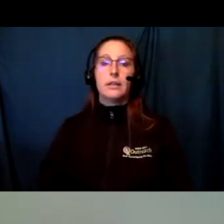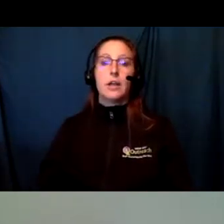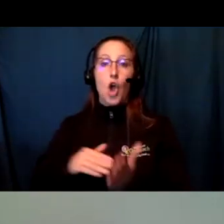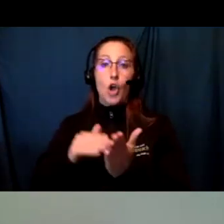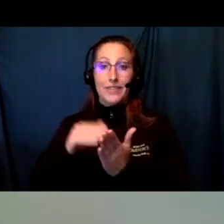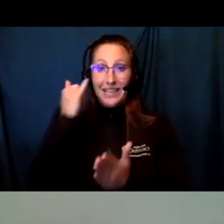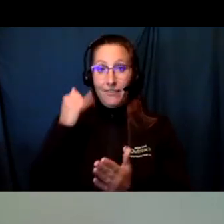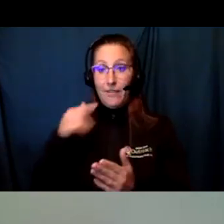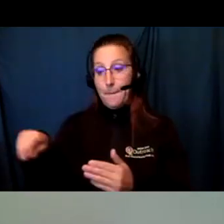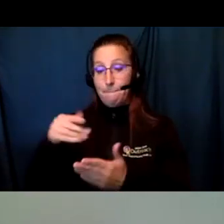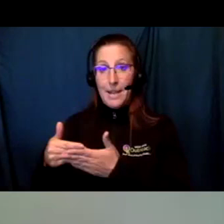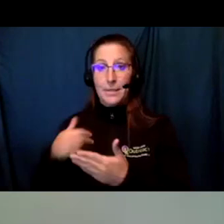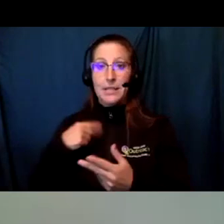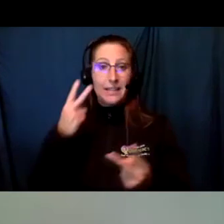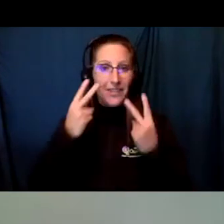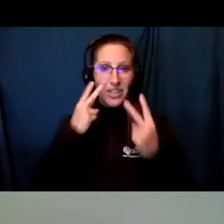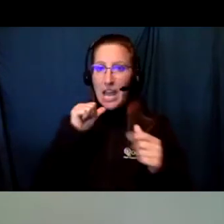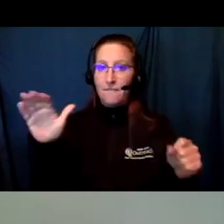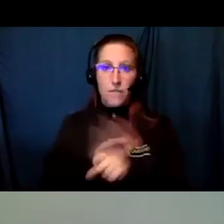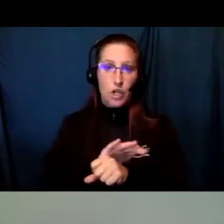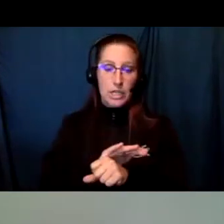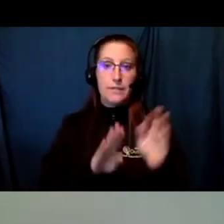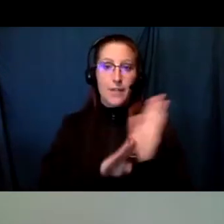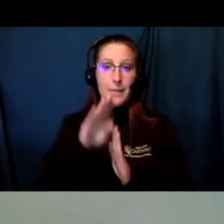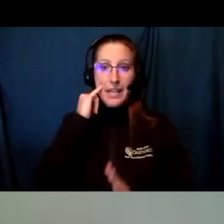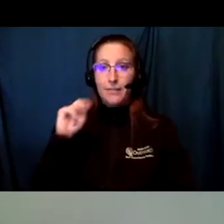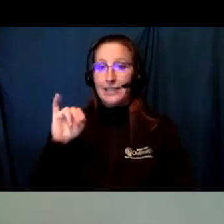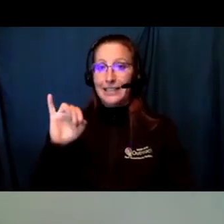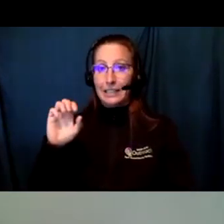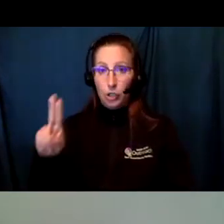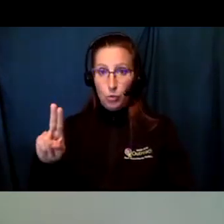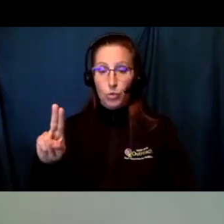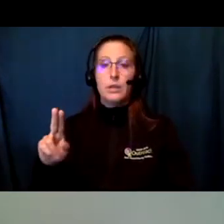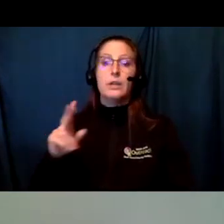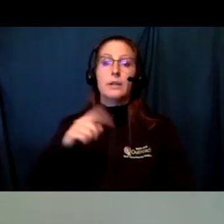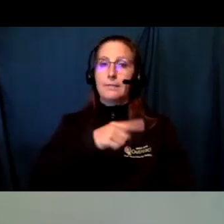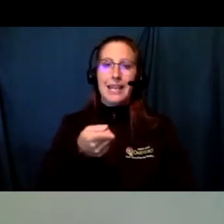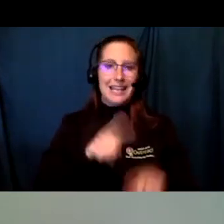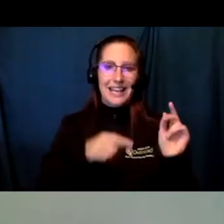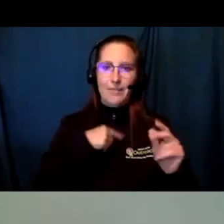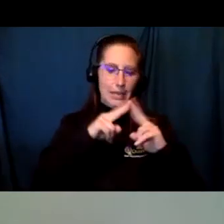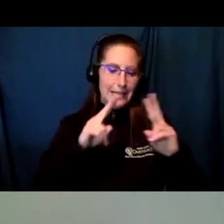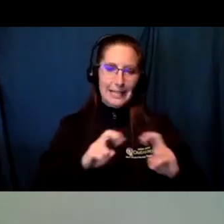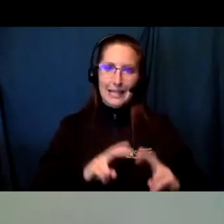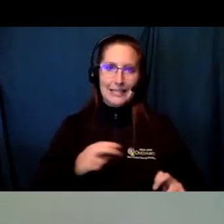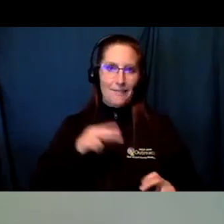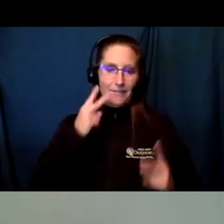their the vision isn't fully developed yet, so oftentimes you run into challenges with them even being able to assess vision because it's just not